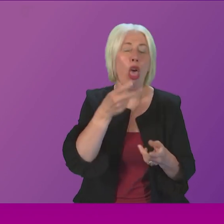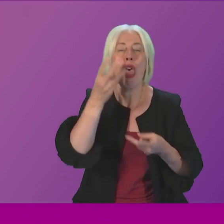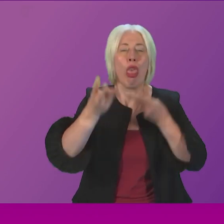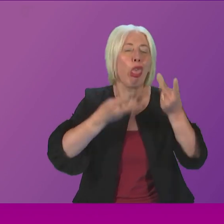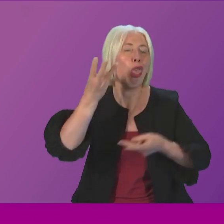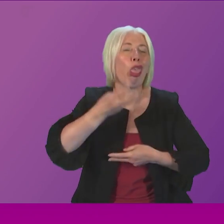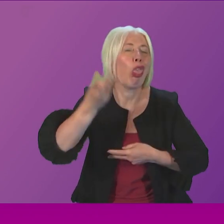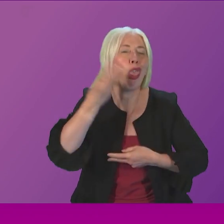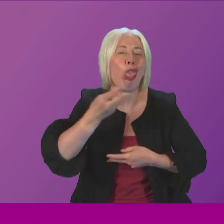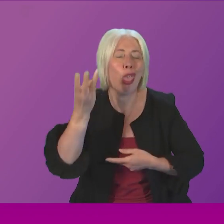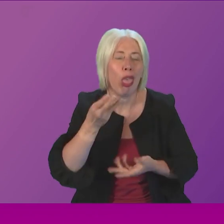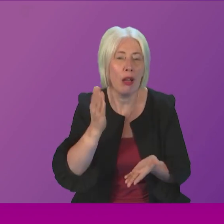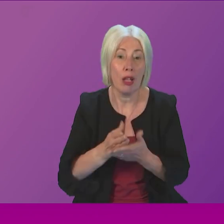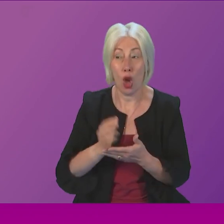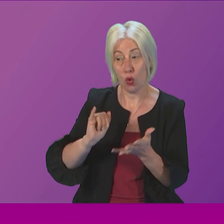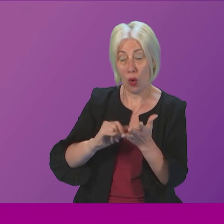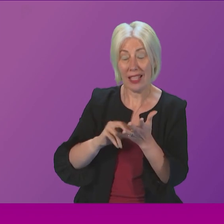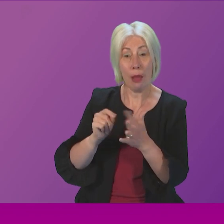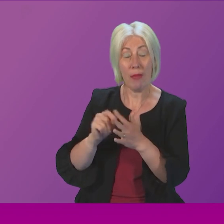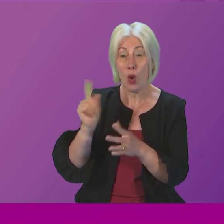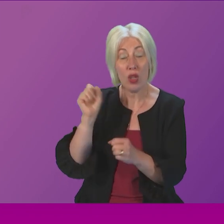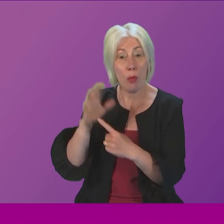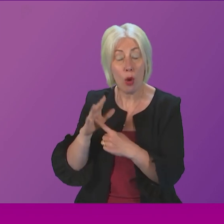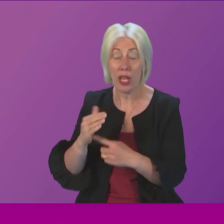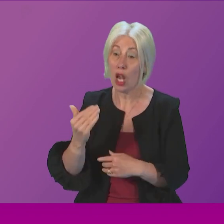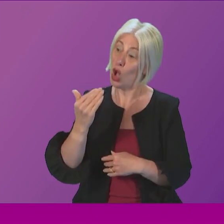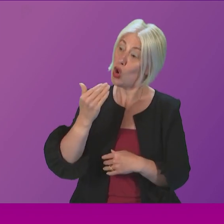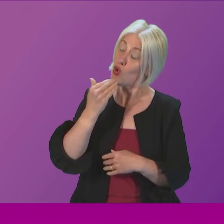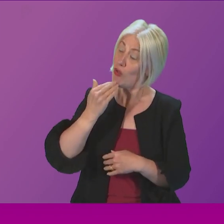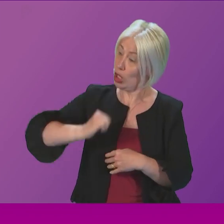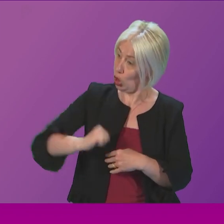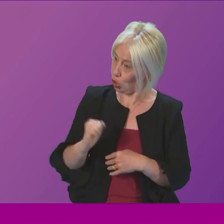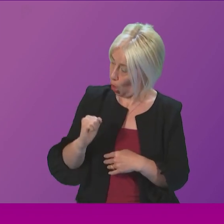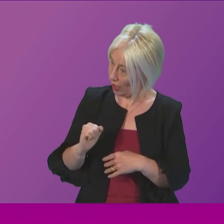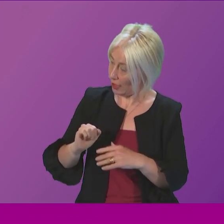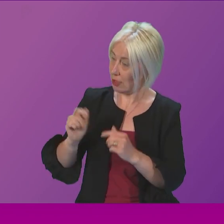What is more important to the Scottish National Party: a green Scotland or the Scottish Greens?